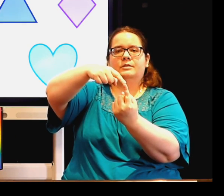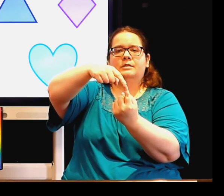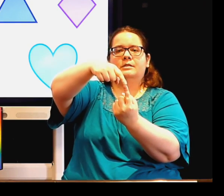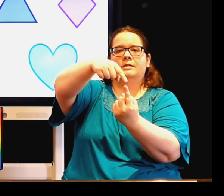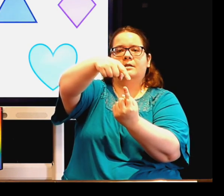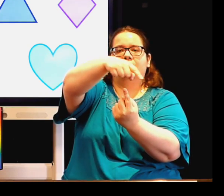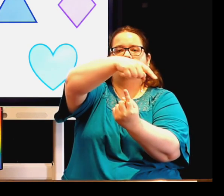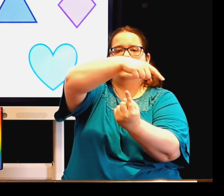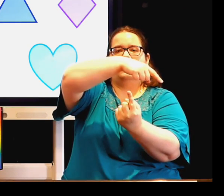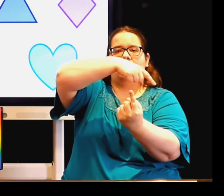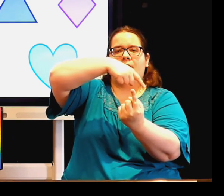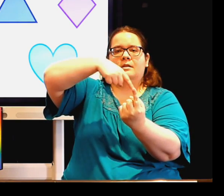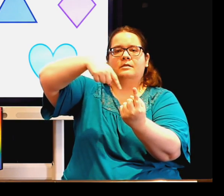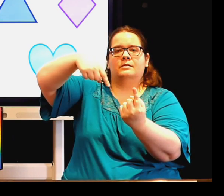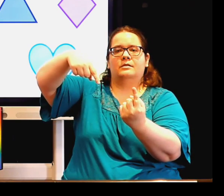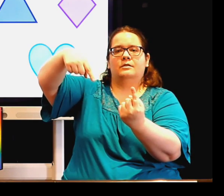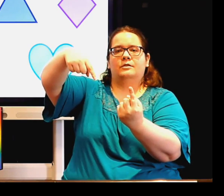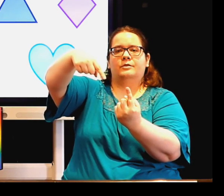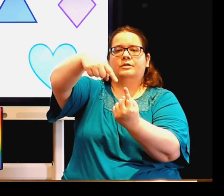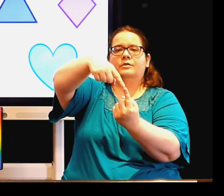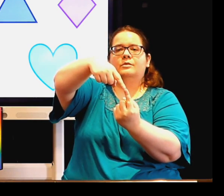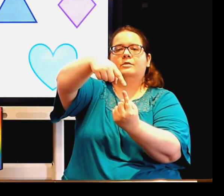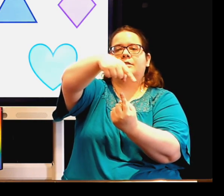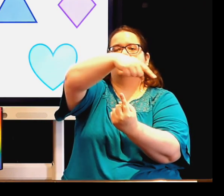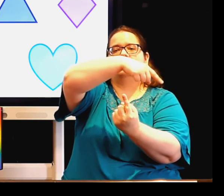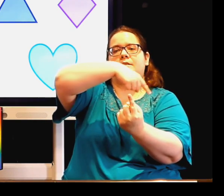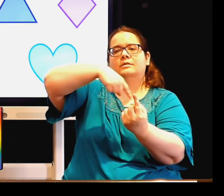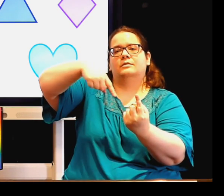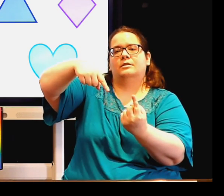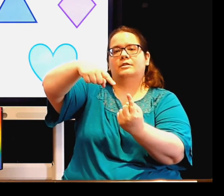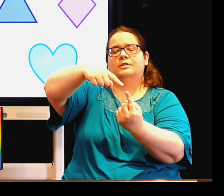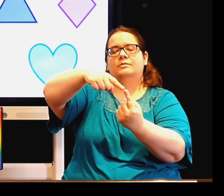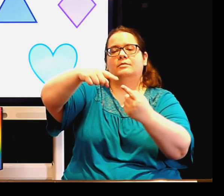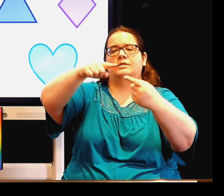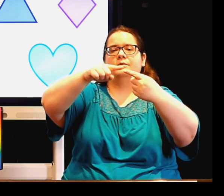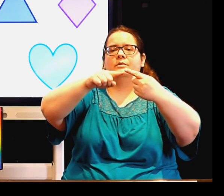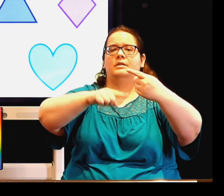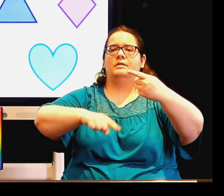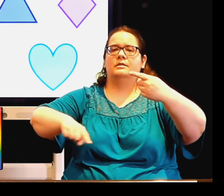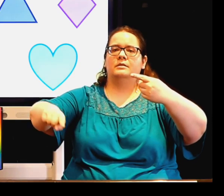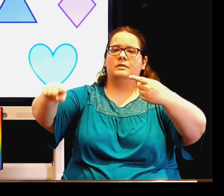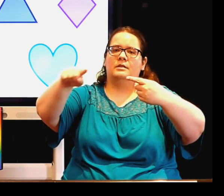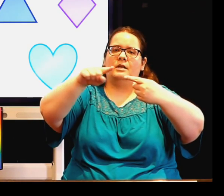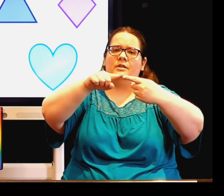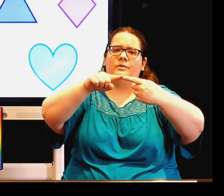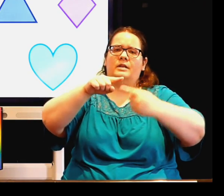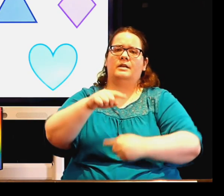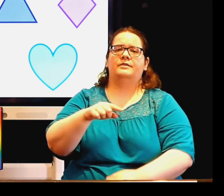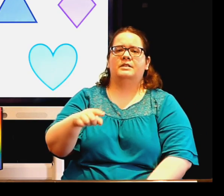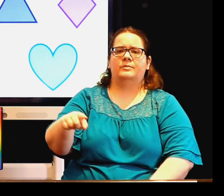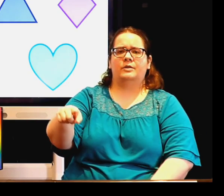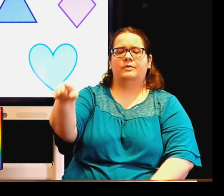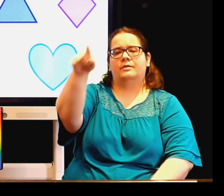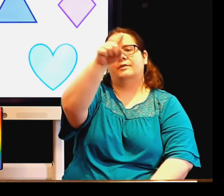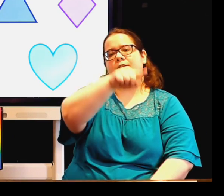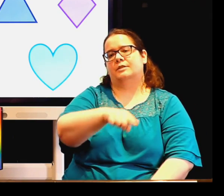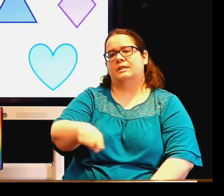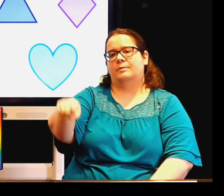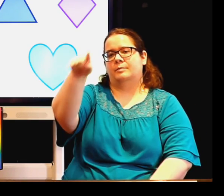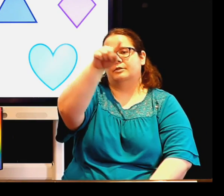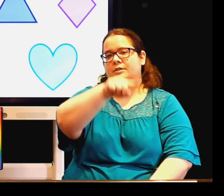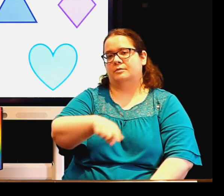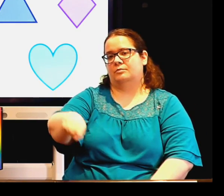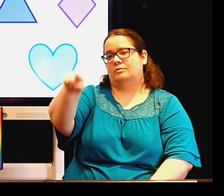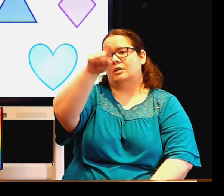and do a circle horizontally, also. Either way, I've seen both, I've also seen people just draw